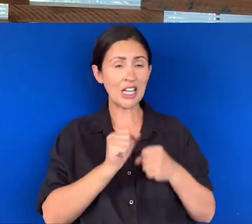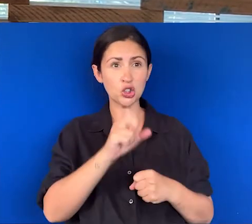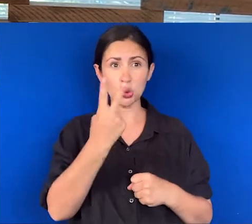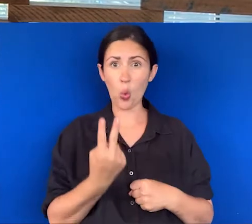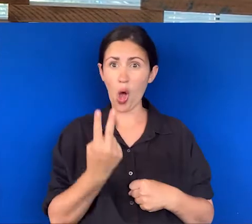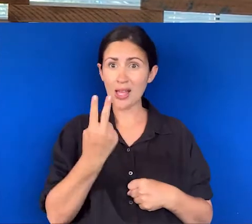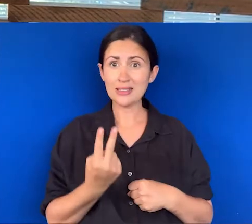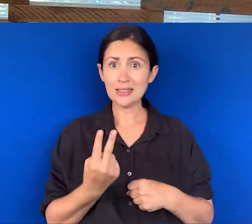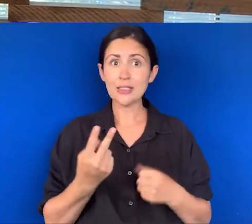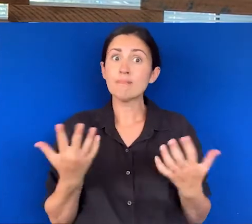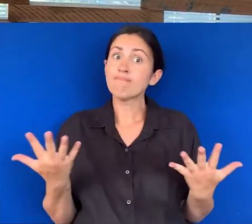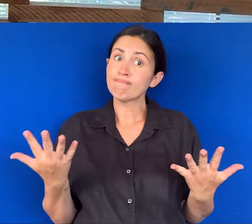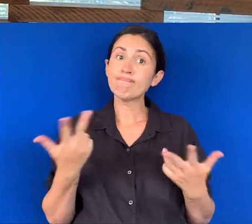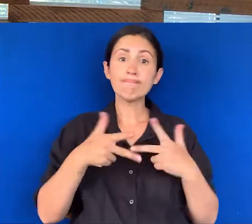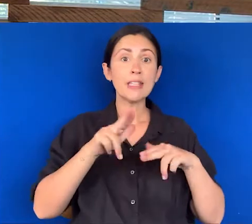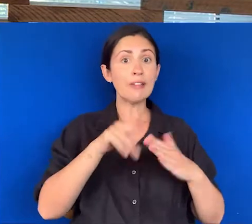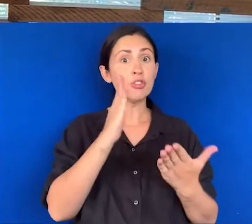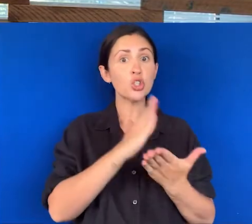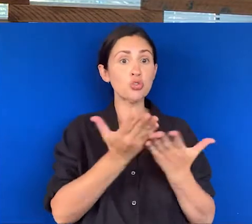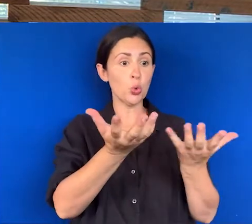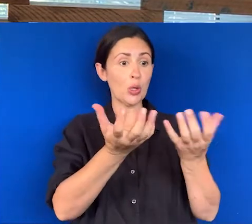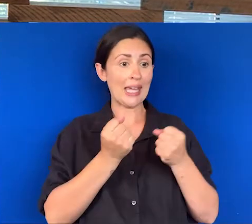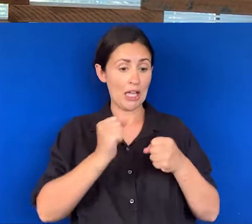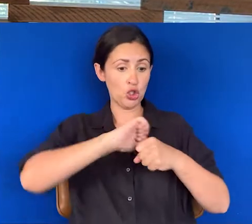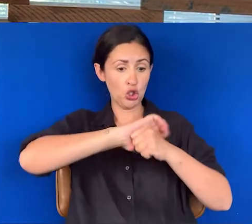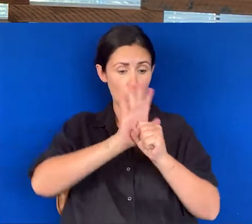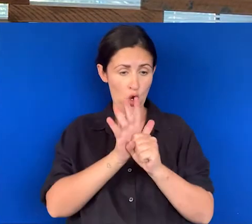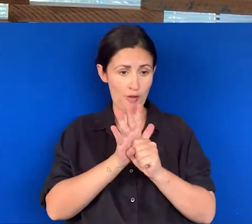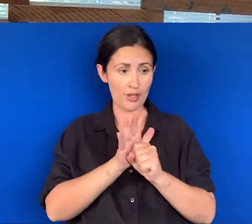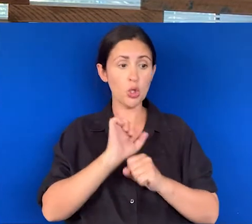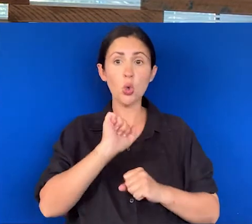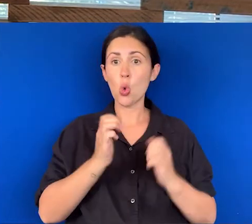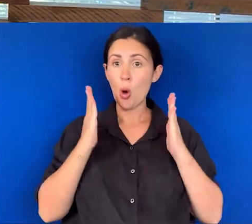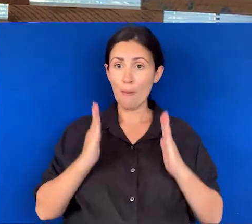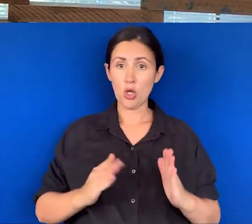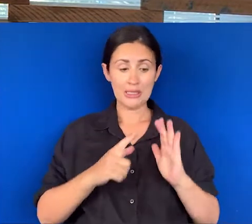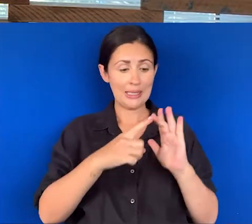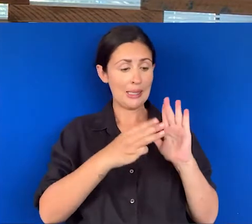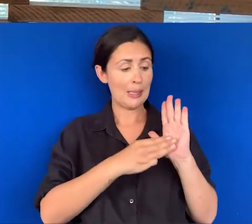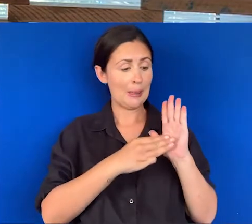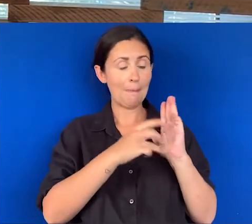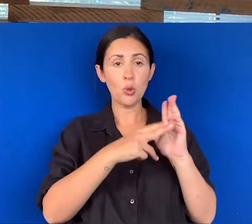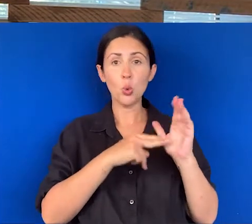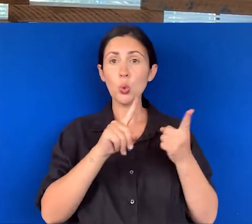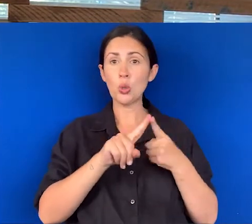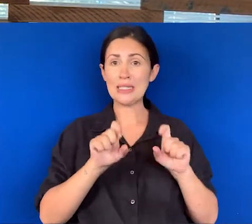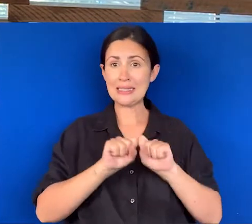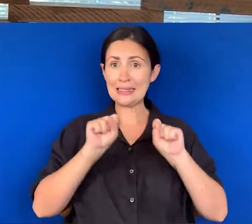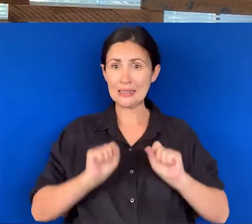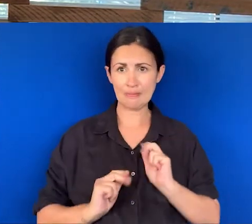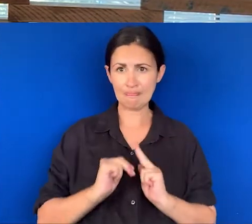So, if you catch coronavirus, your immune system will generate a response that helps fight off the infection,